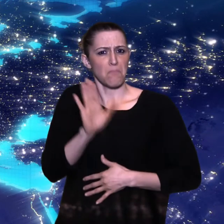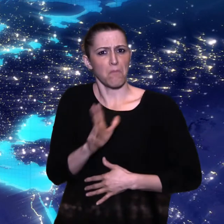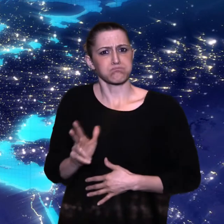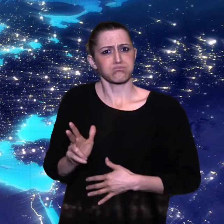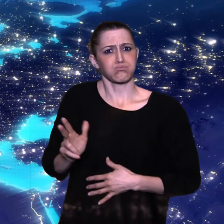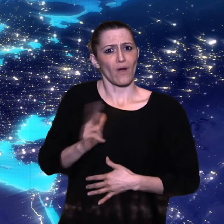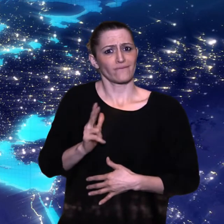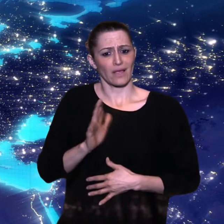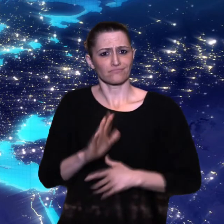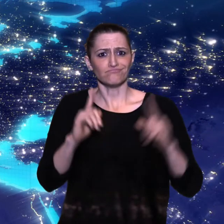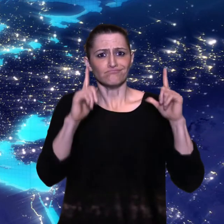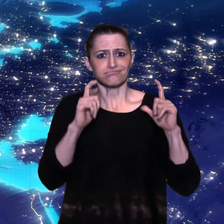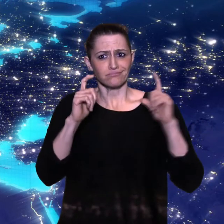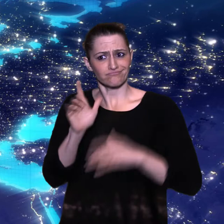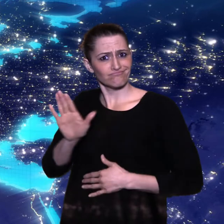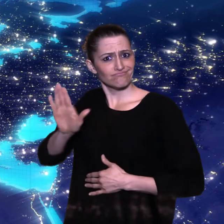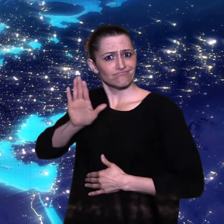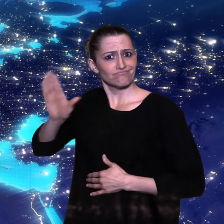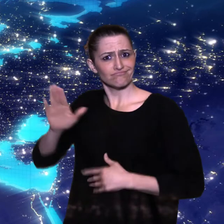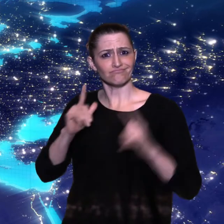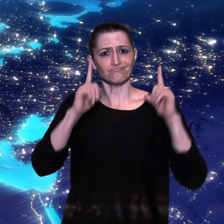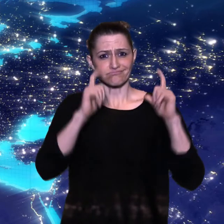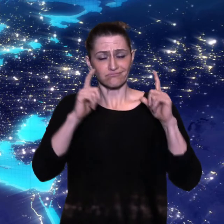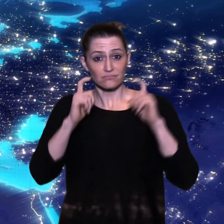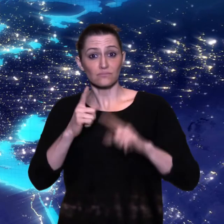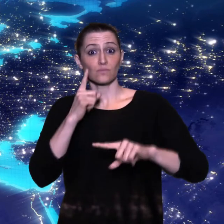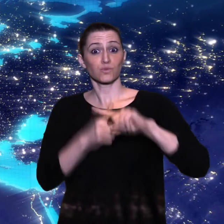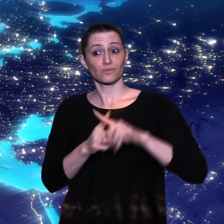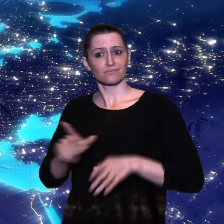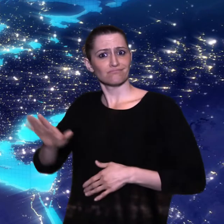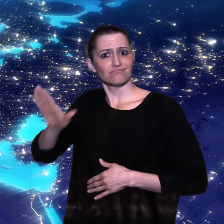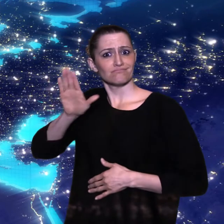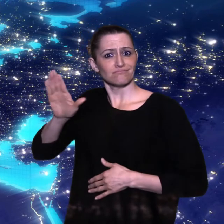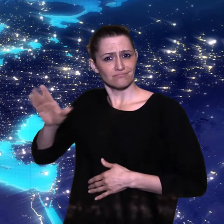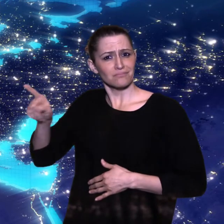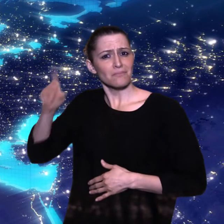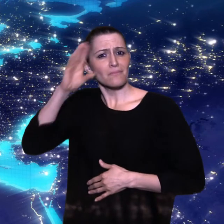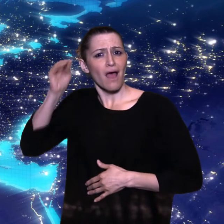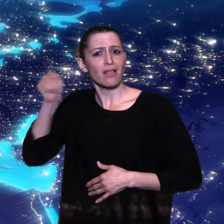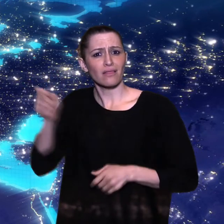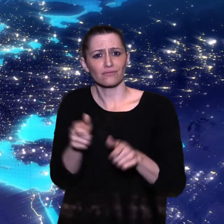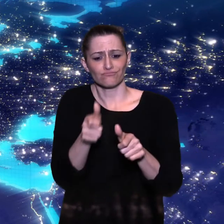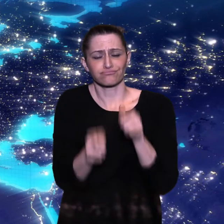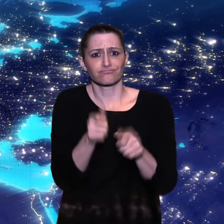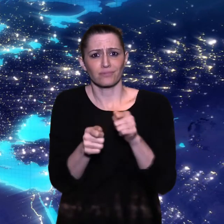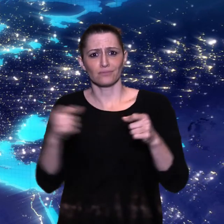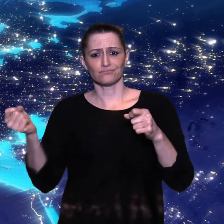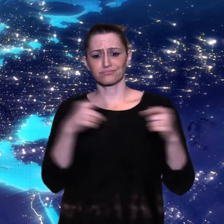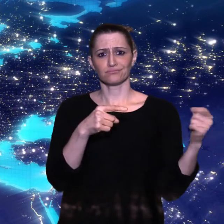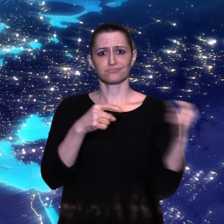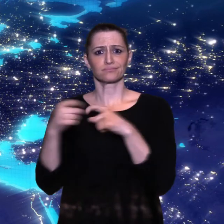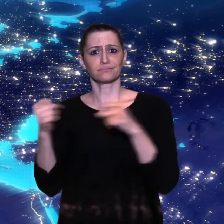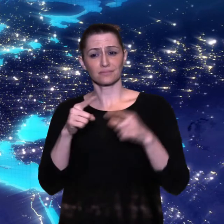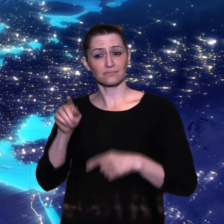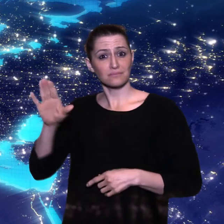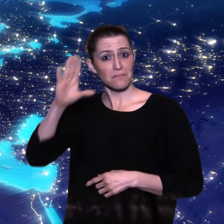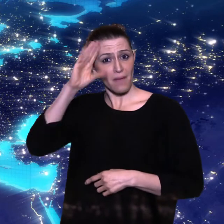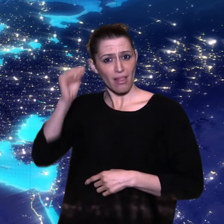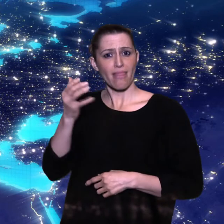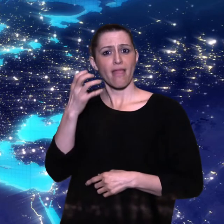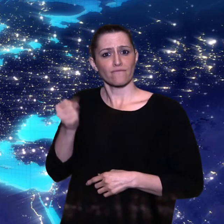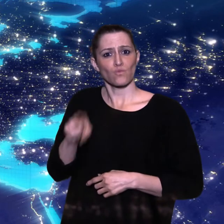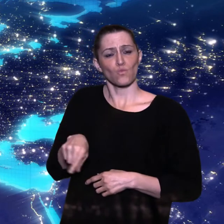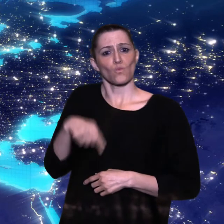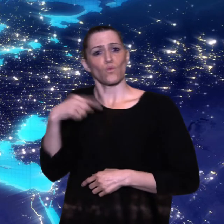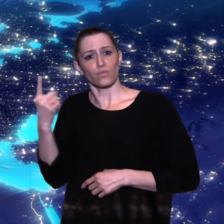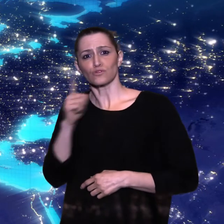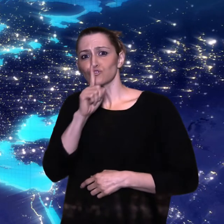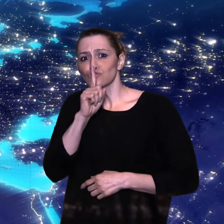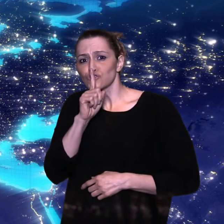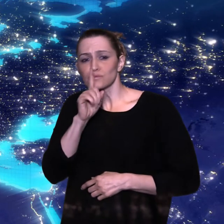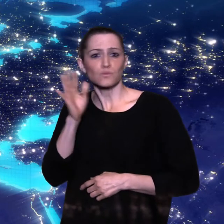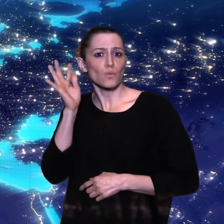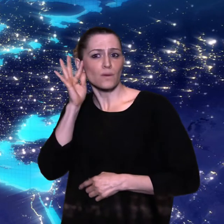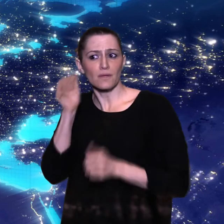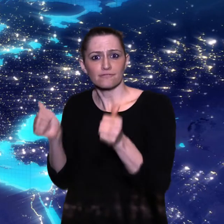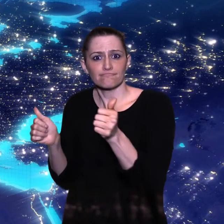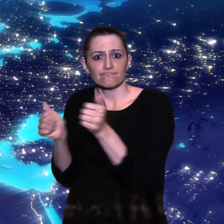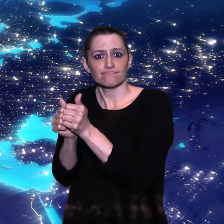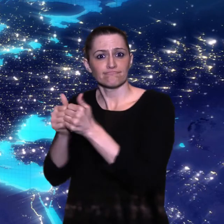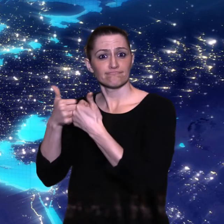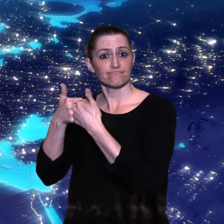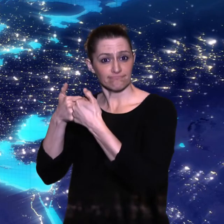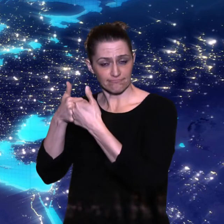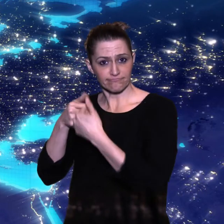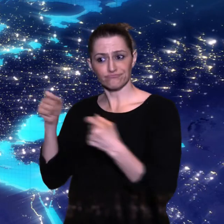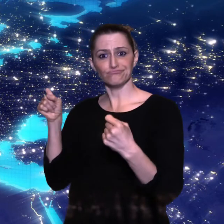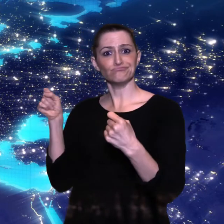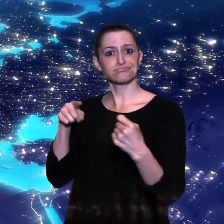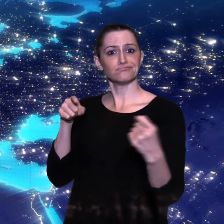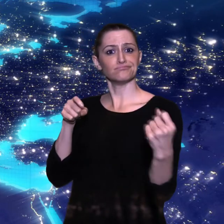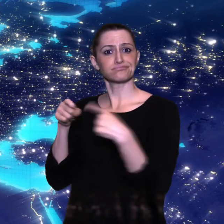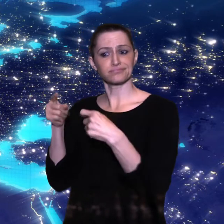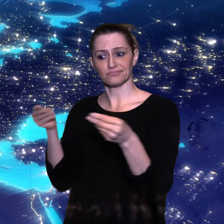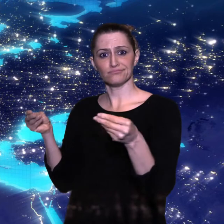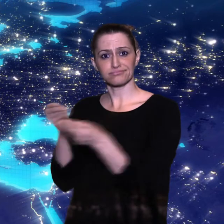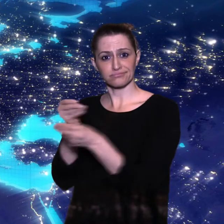photographs and text messages Bezos and his mistress